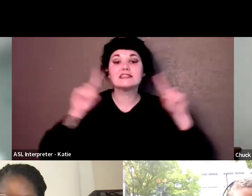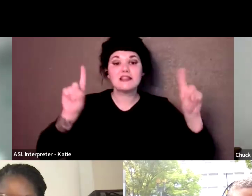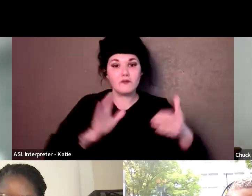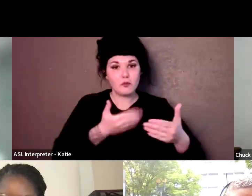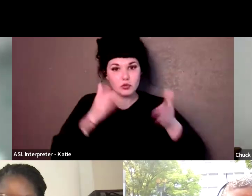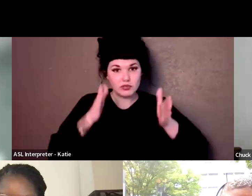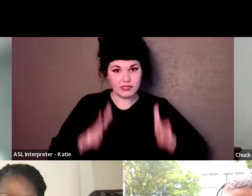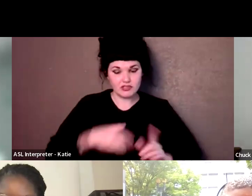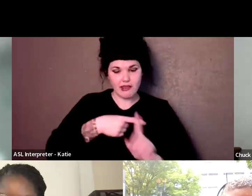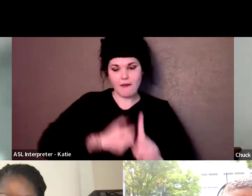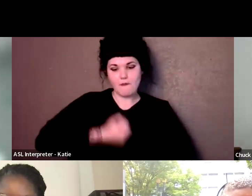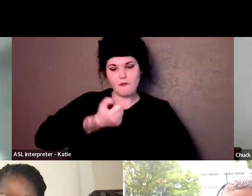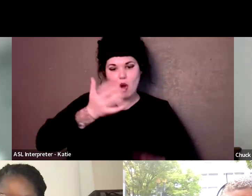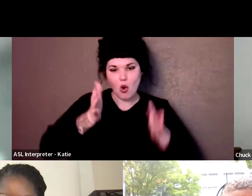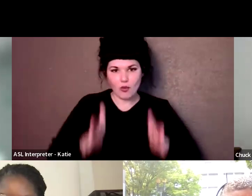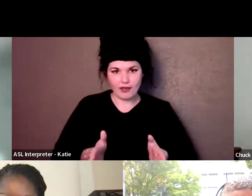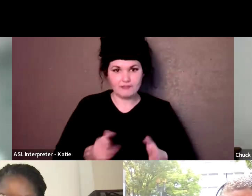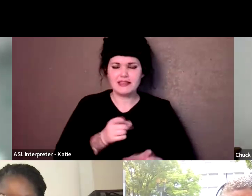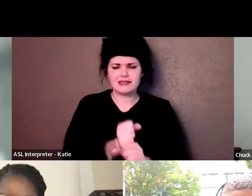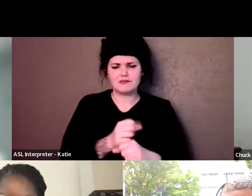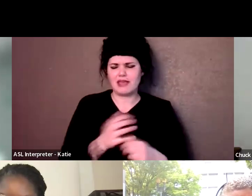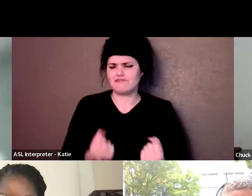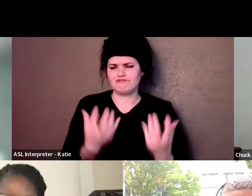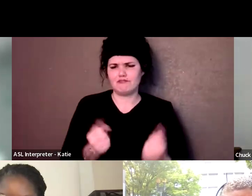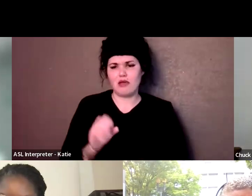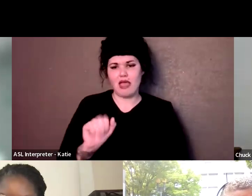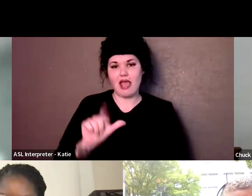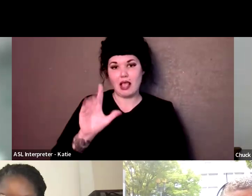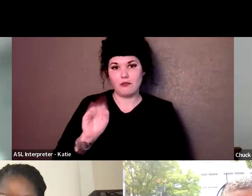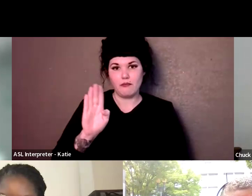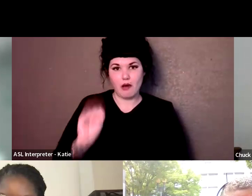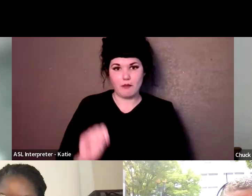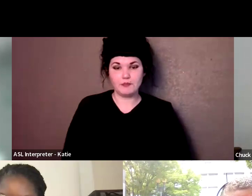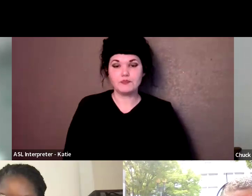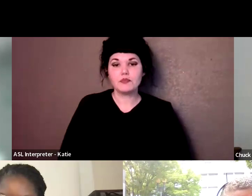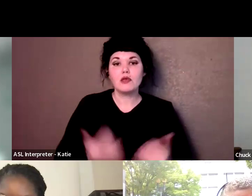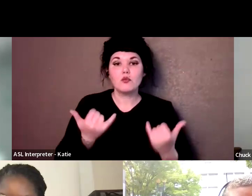has produced several albums, and he currently serves as the director of community supports